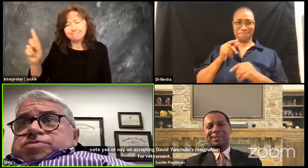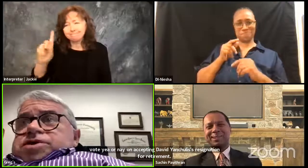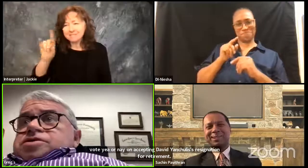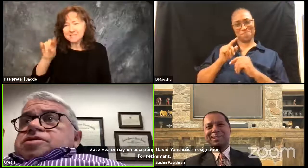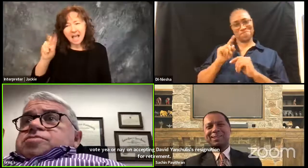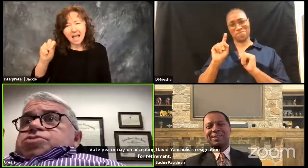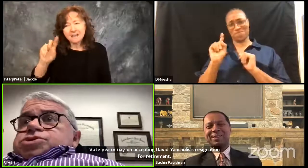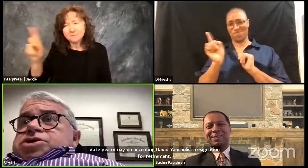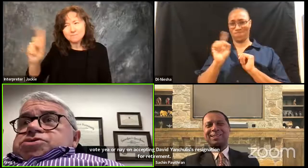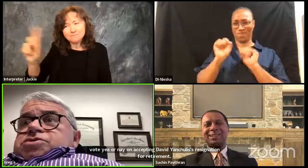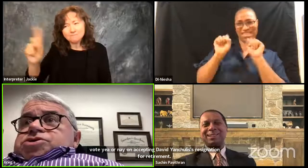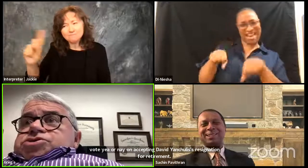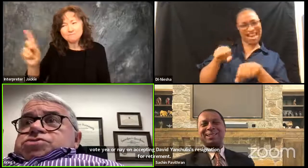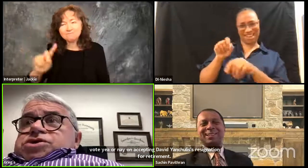may present to us.